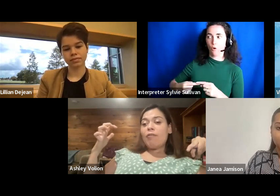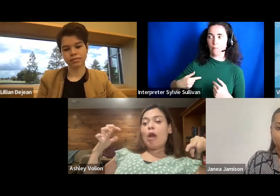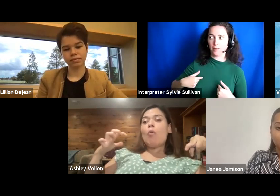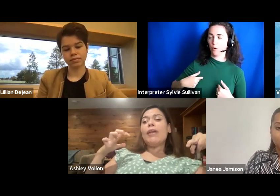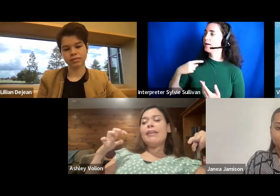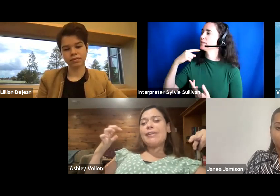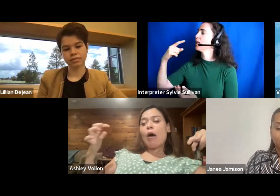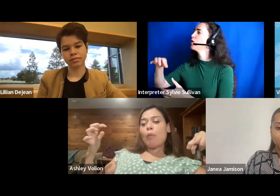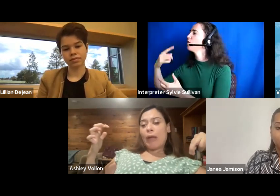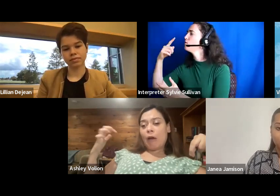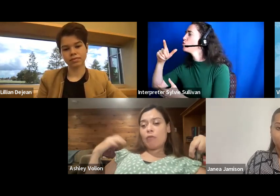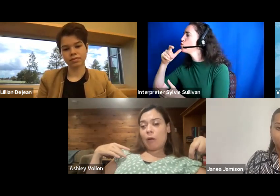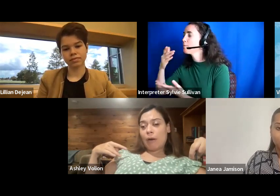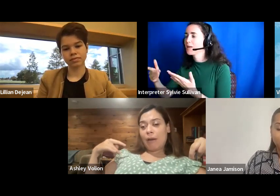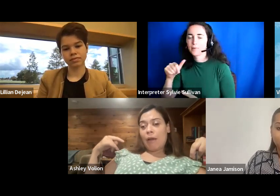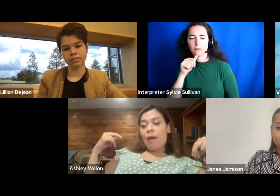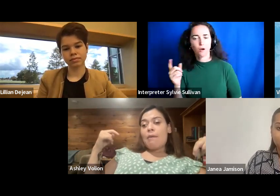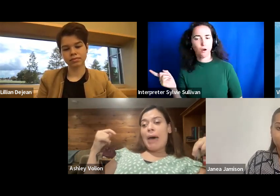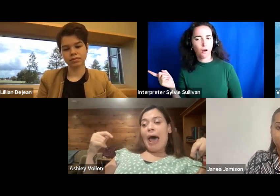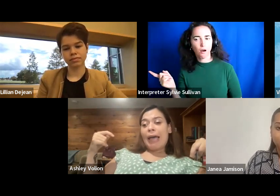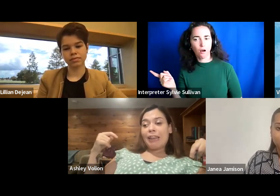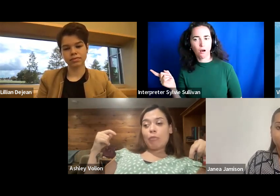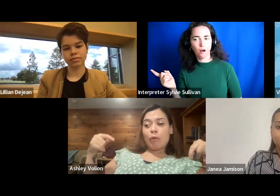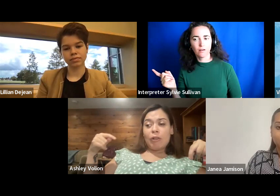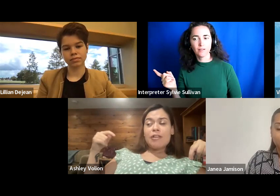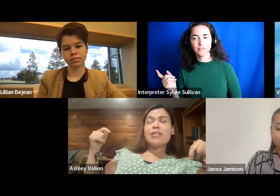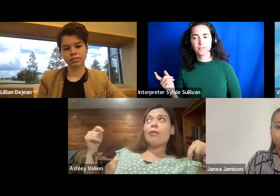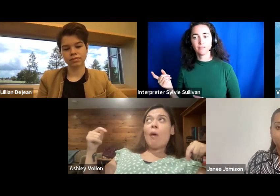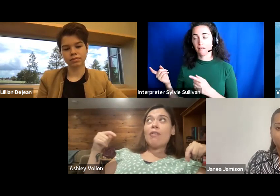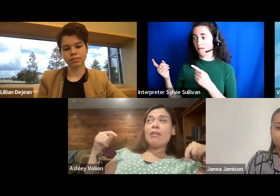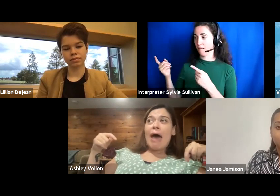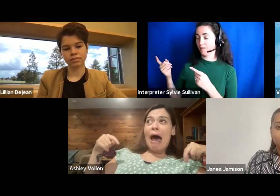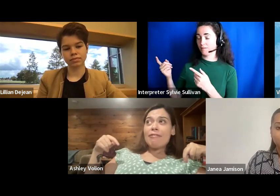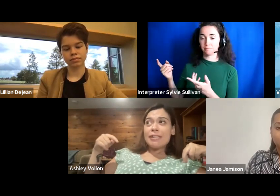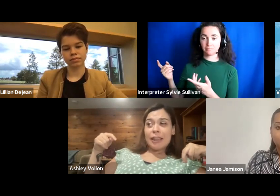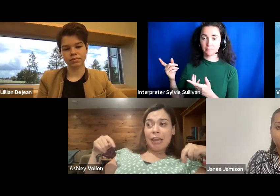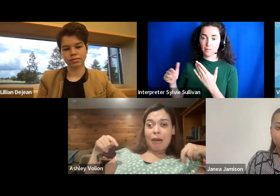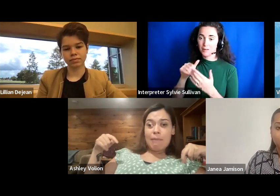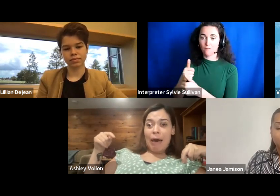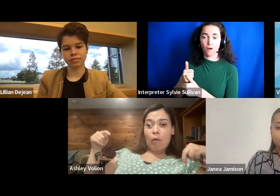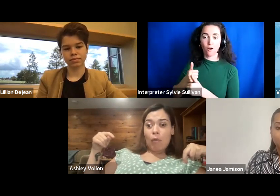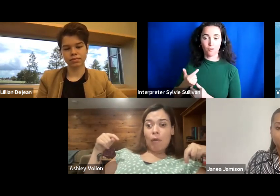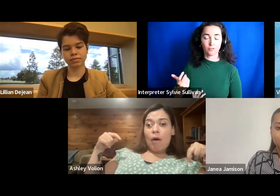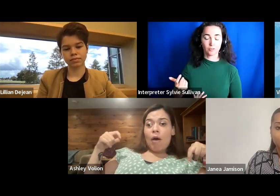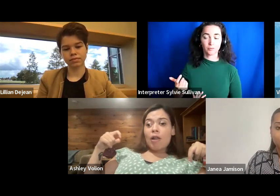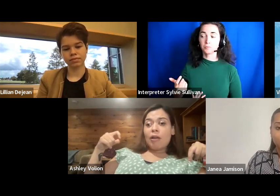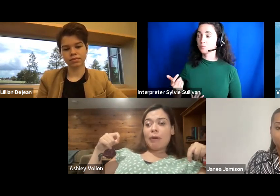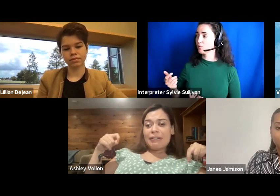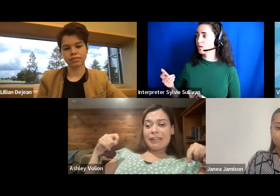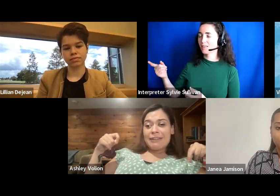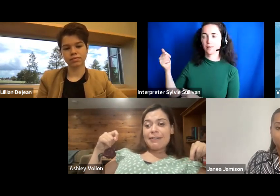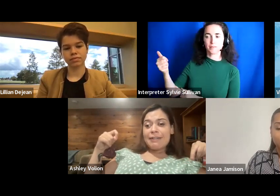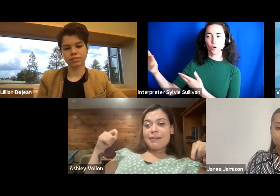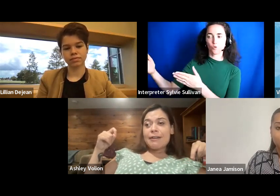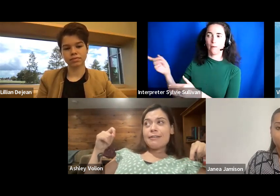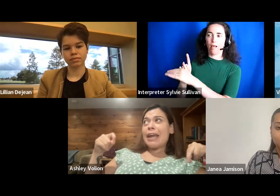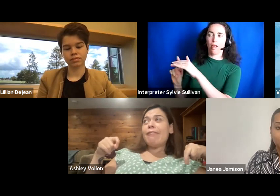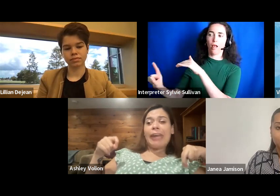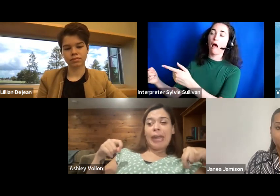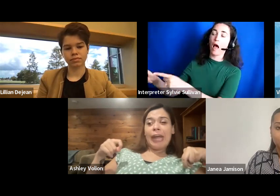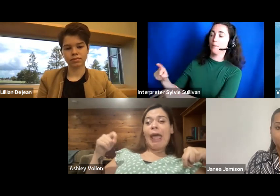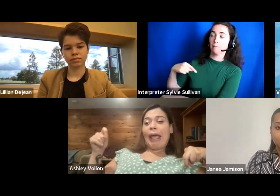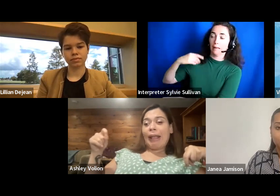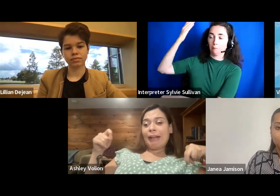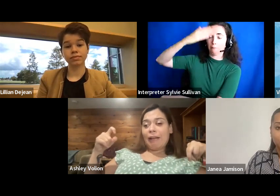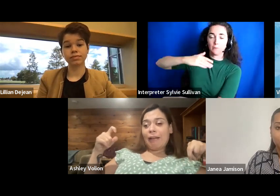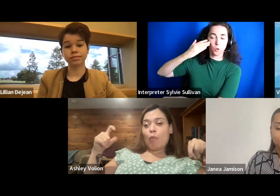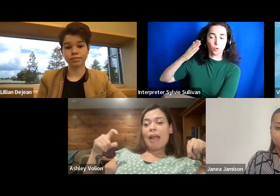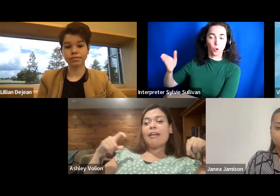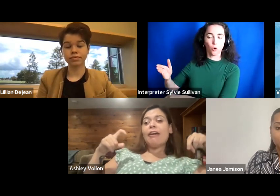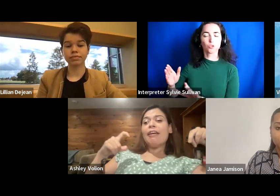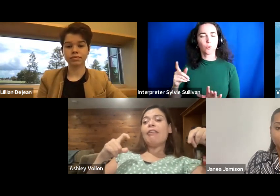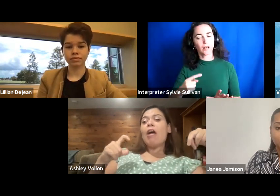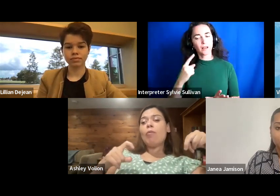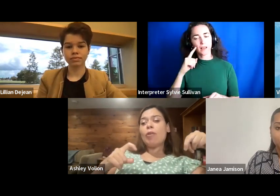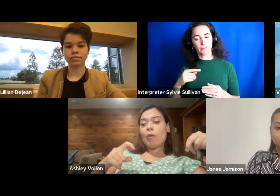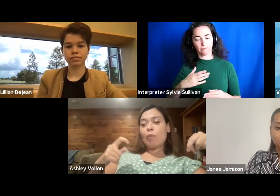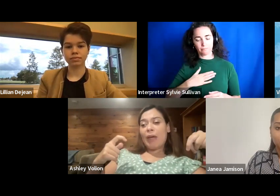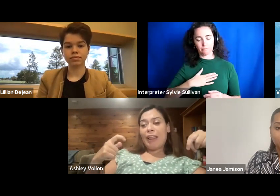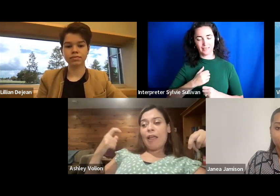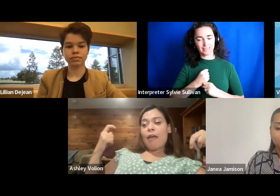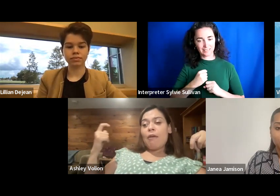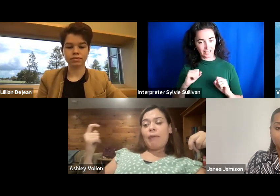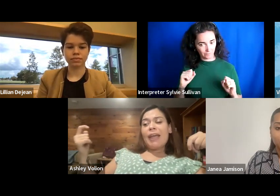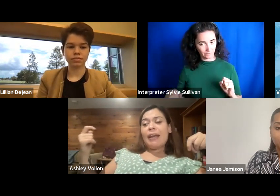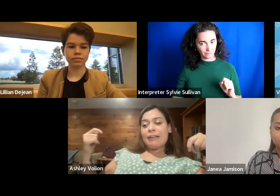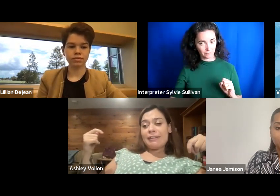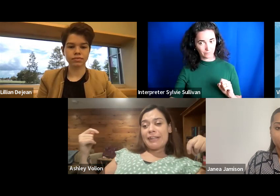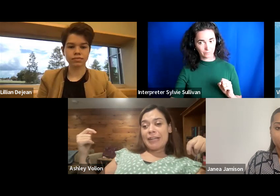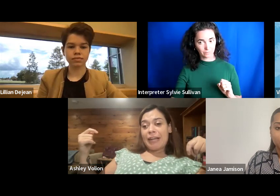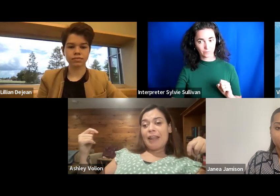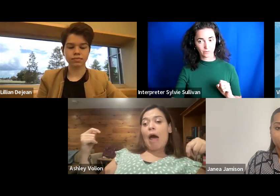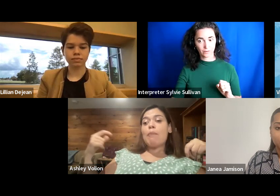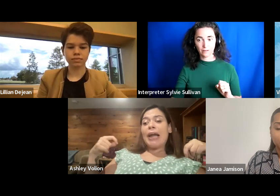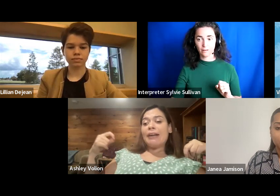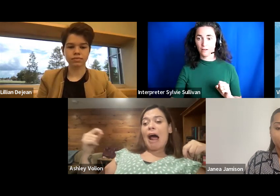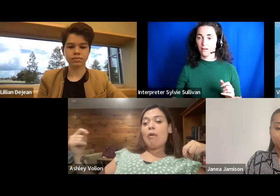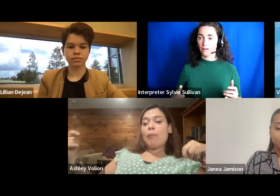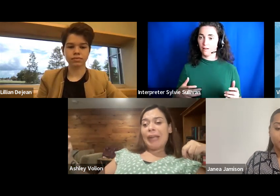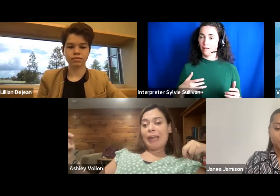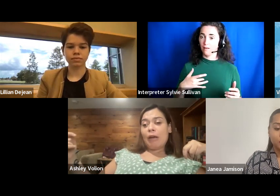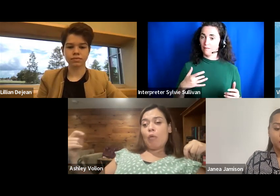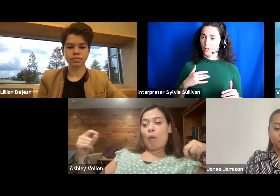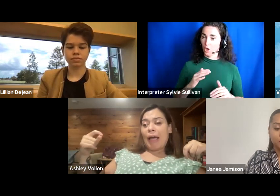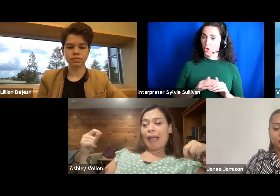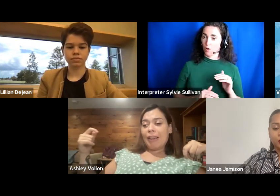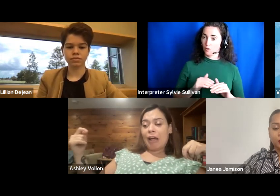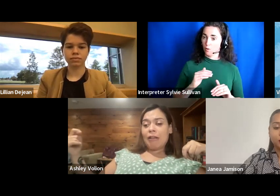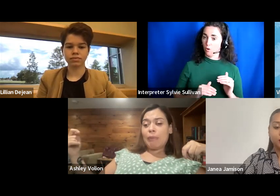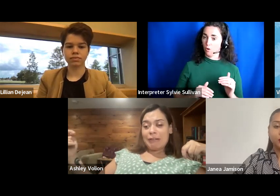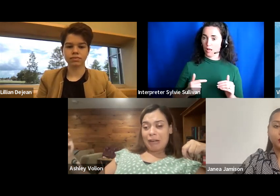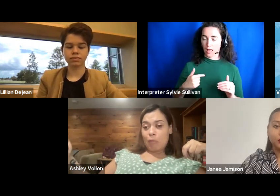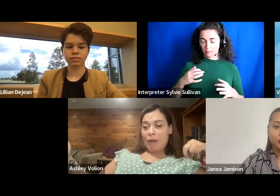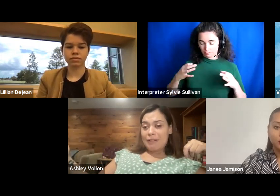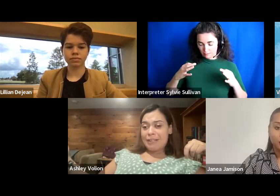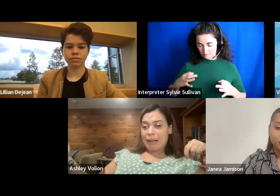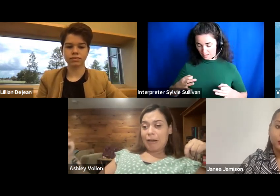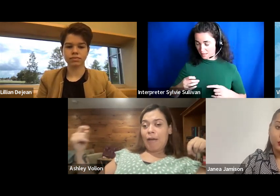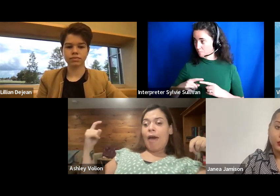No one can tell what goes on behind the boot so you also have to think about the person safety, and whether they're comfortable with making a decision might not be what the other person wants to.